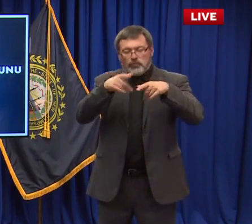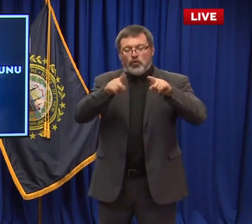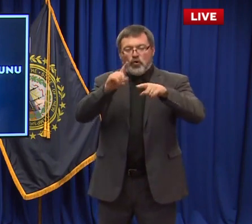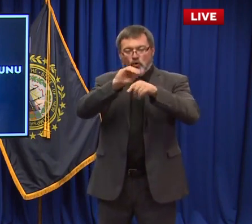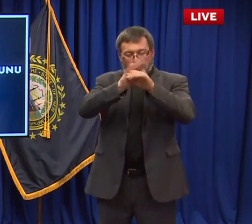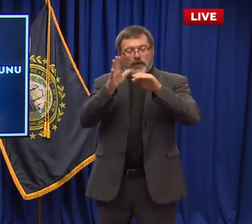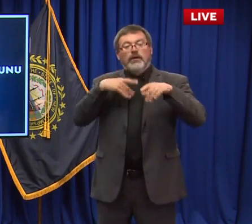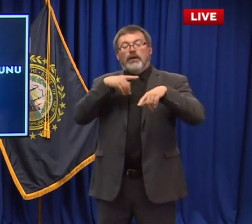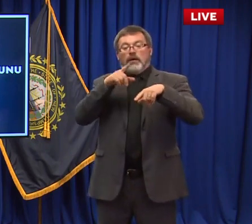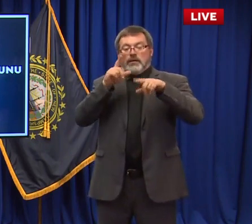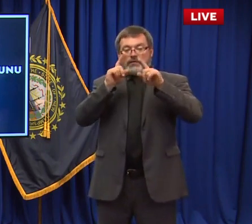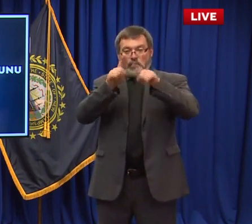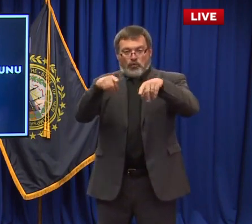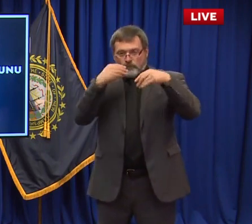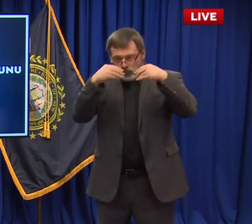PEOPLE WERE THROWING THEM ON THE GROUND.